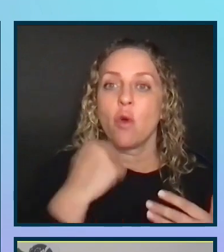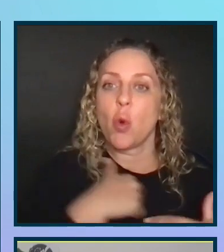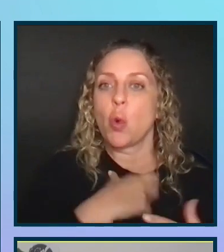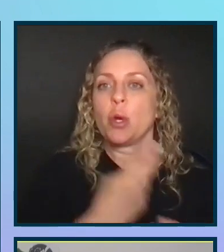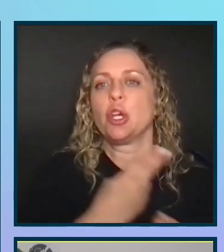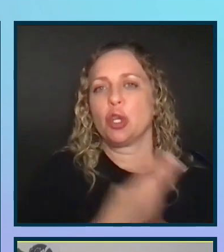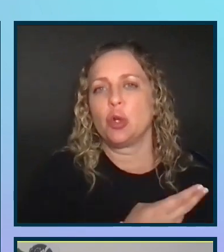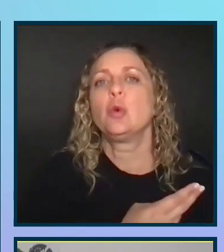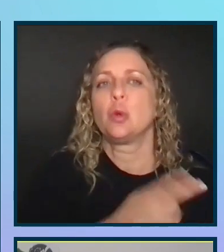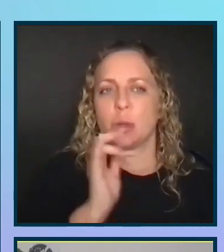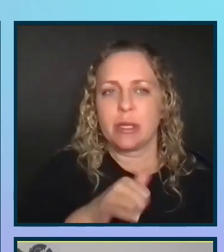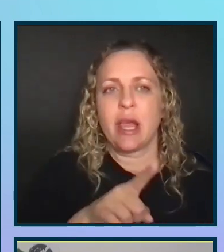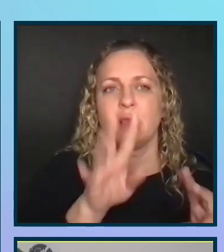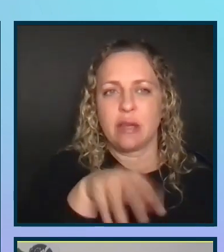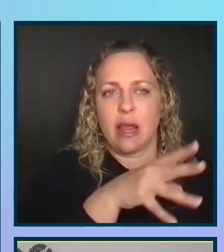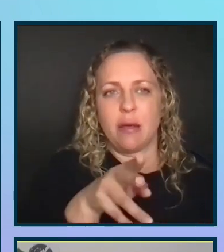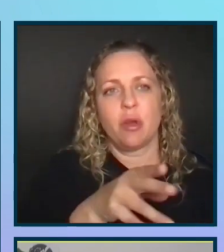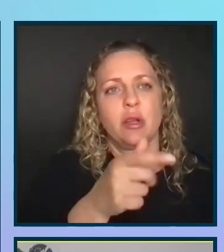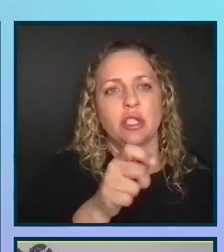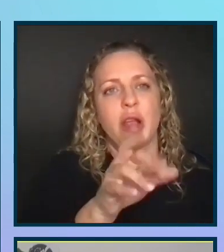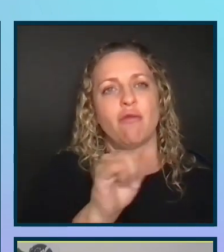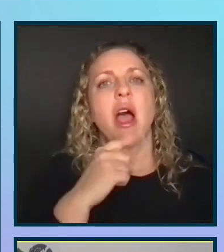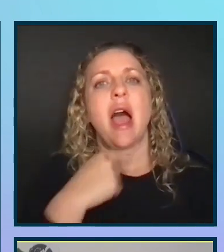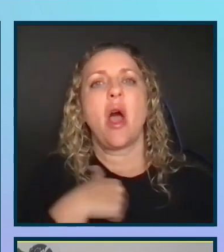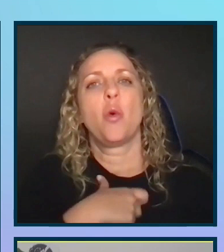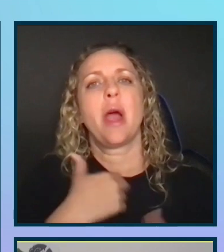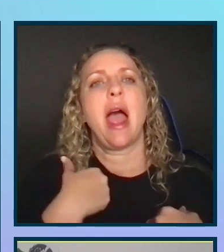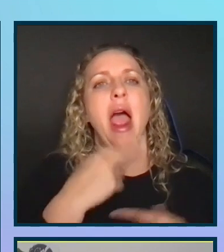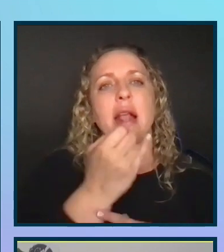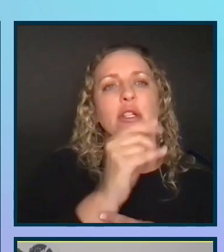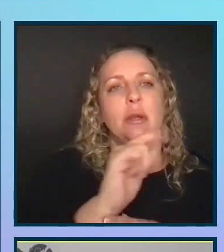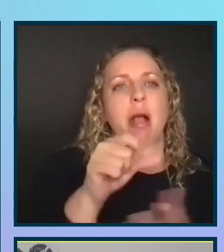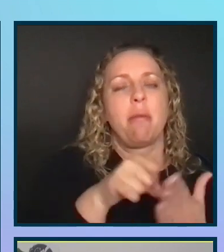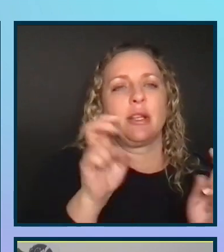So we have this whole table in Jira where we have HTML page title structure,